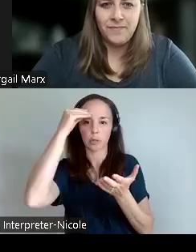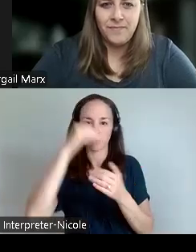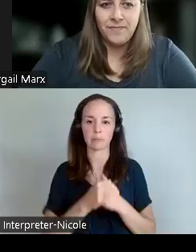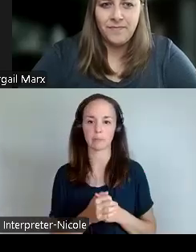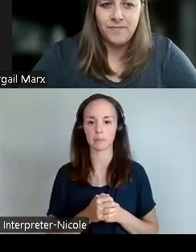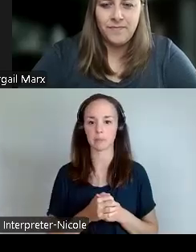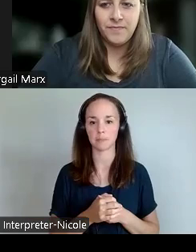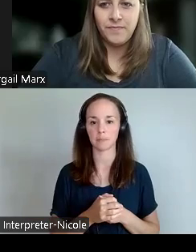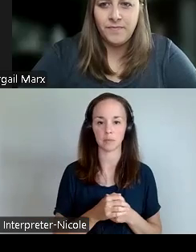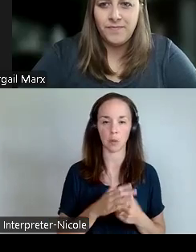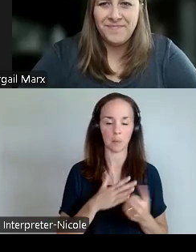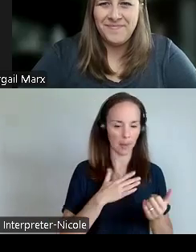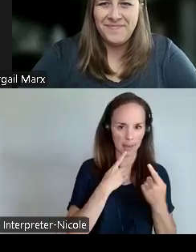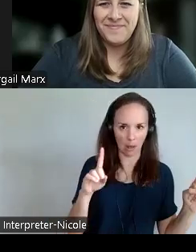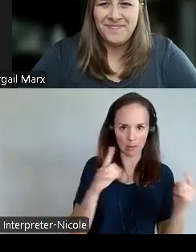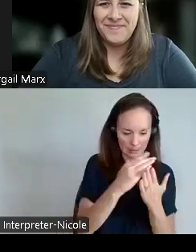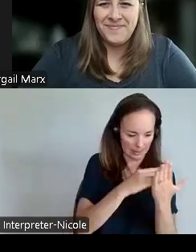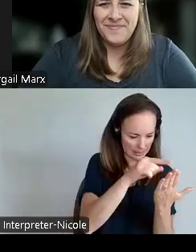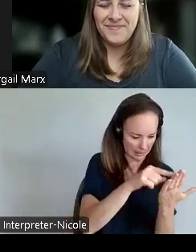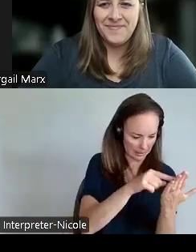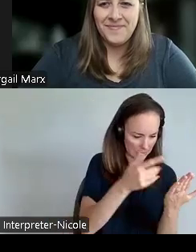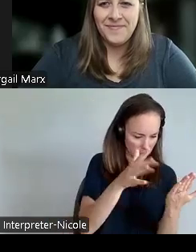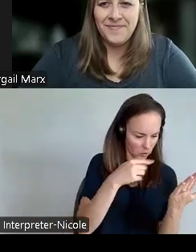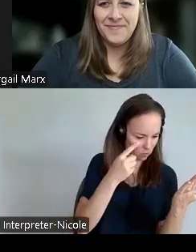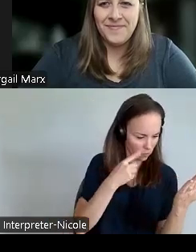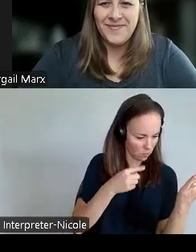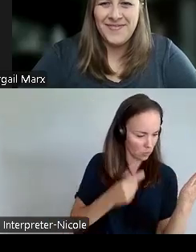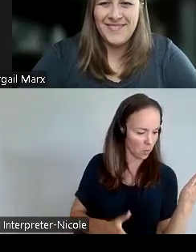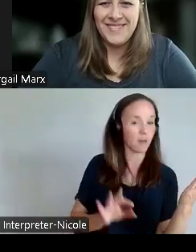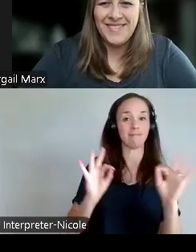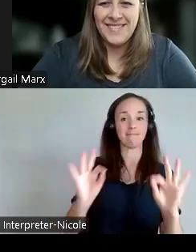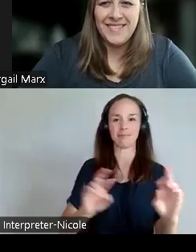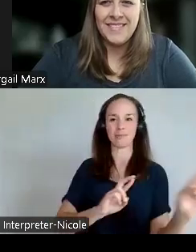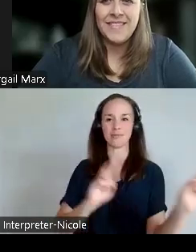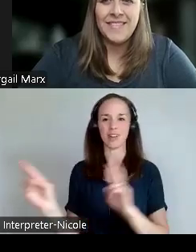I think we are good to go. So I am very excited to work with and bring to you